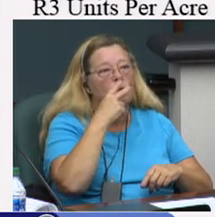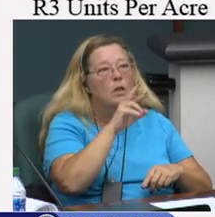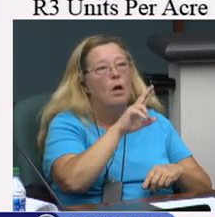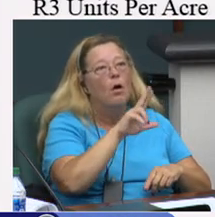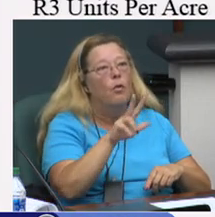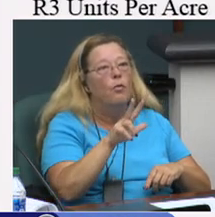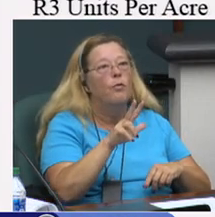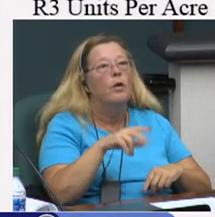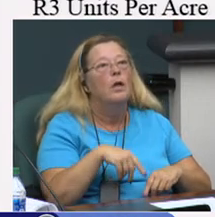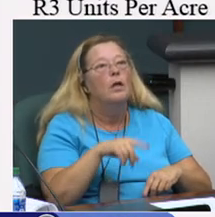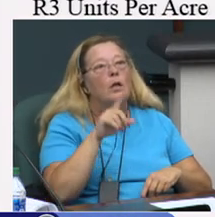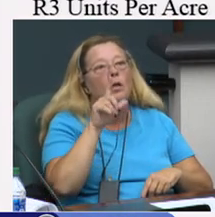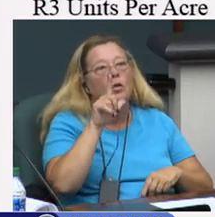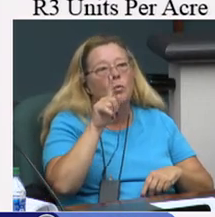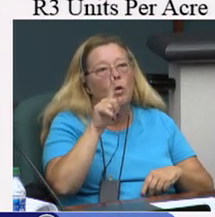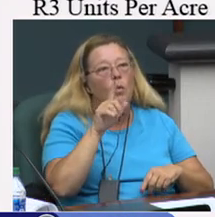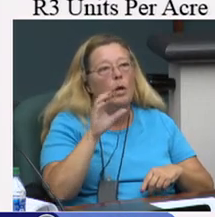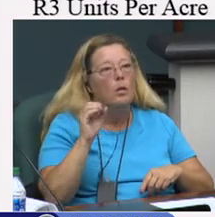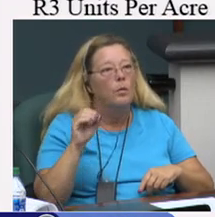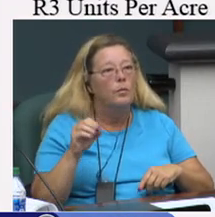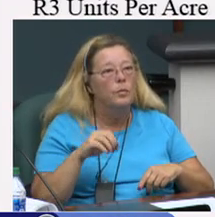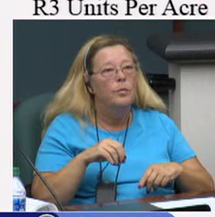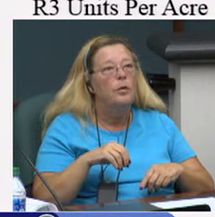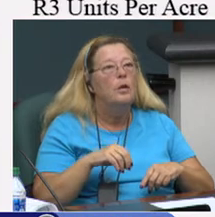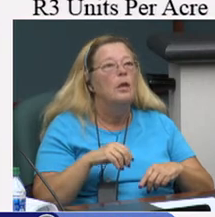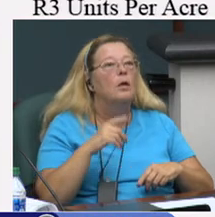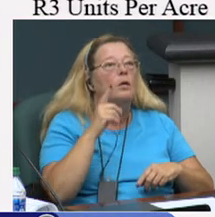single-family residential units comes out to about five three point three